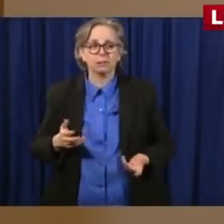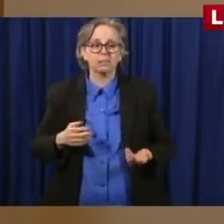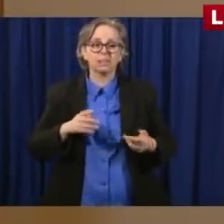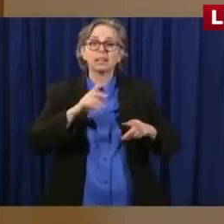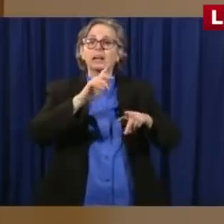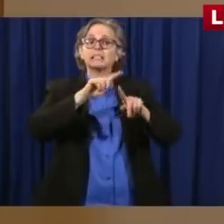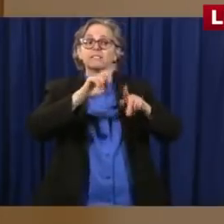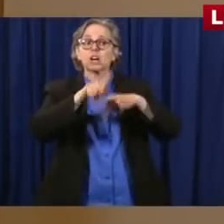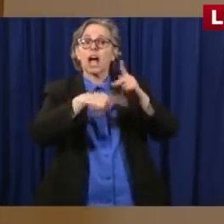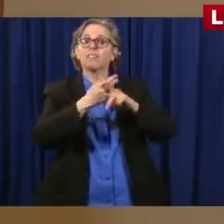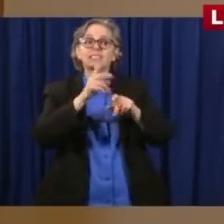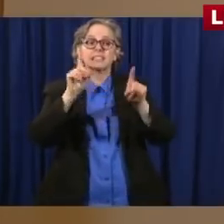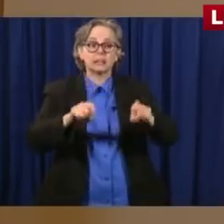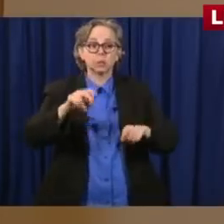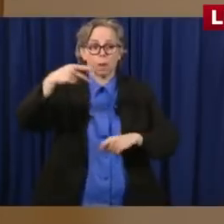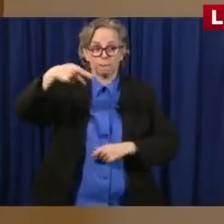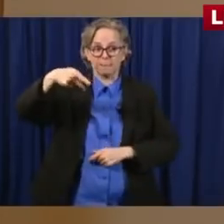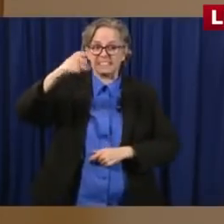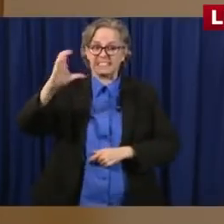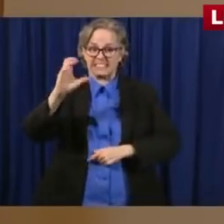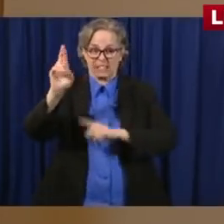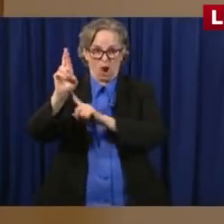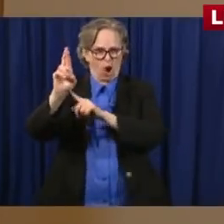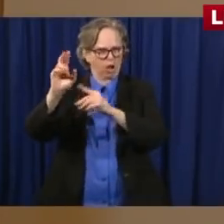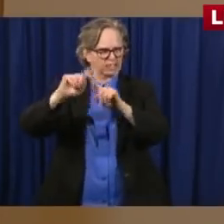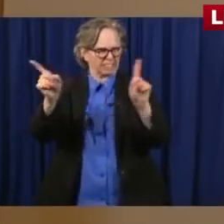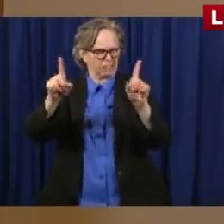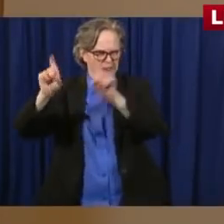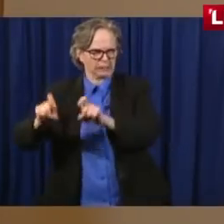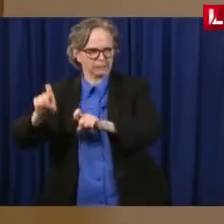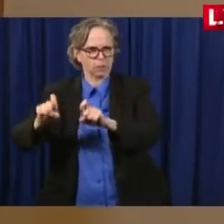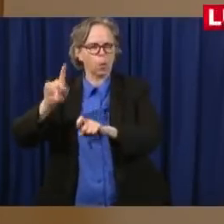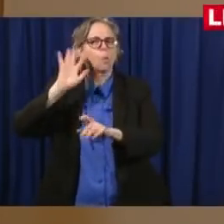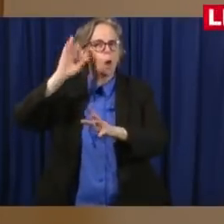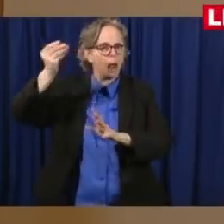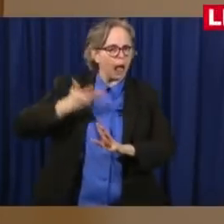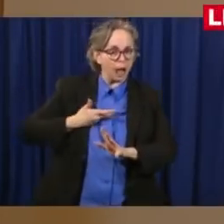PEOPLE IN THE FRONT LINES ARE DOING EVERYTHING THEY CAN.